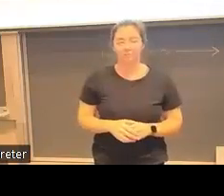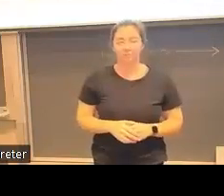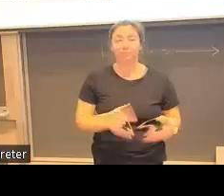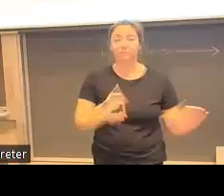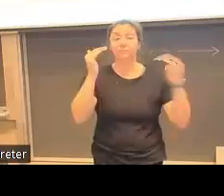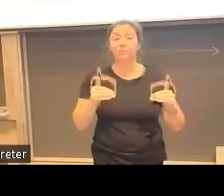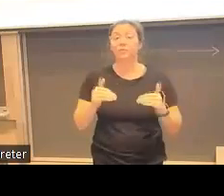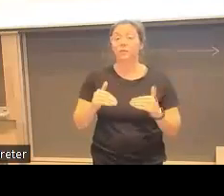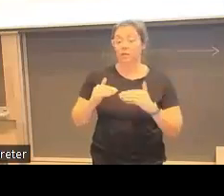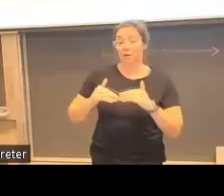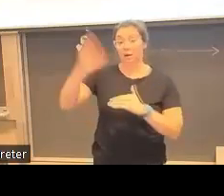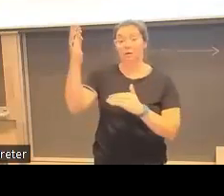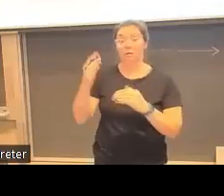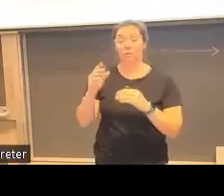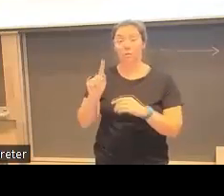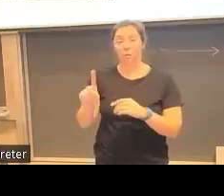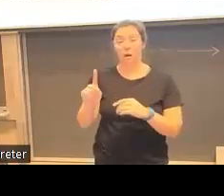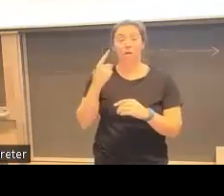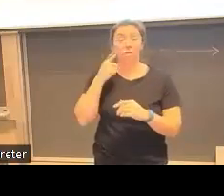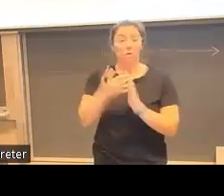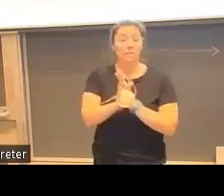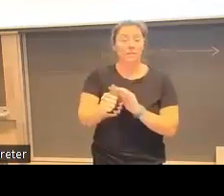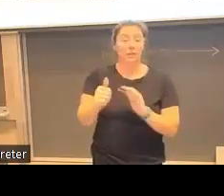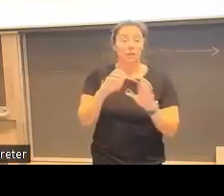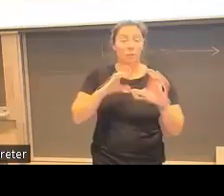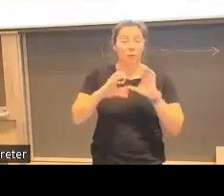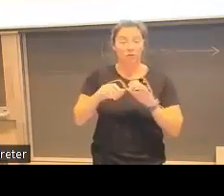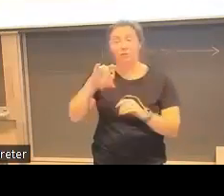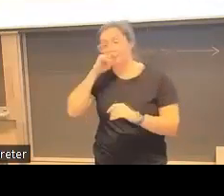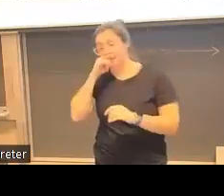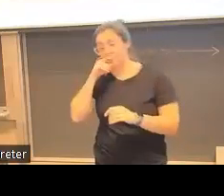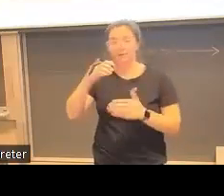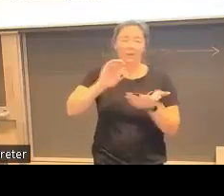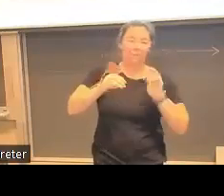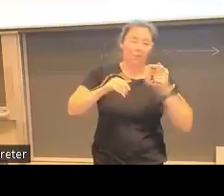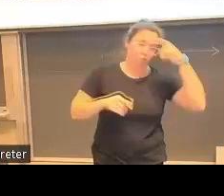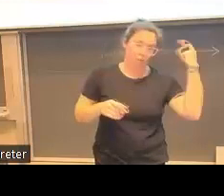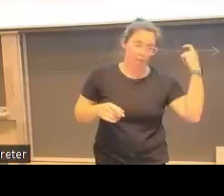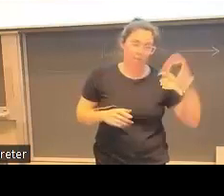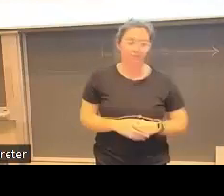over one indicate more skillful Communication in Pediatrics compared to trauma as you can see the